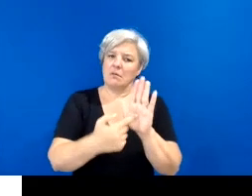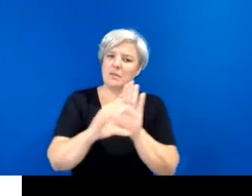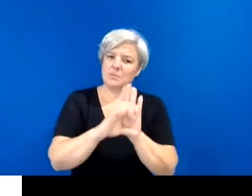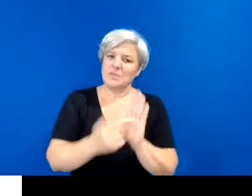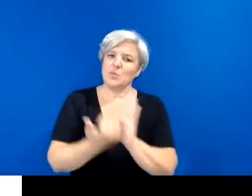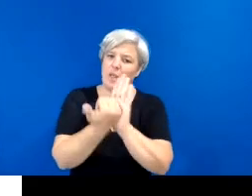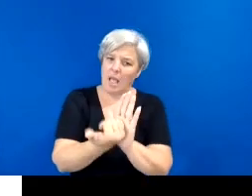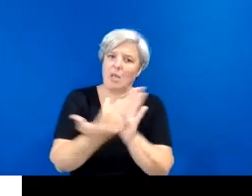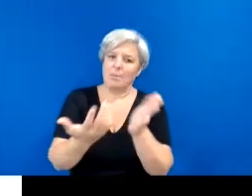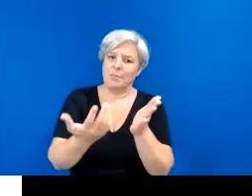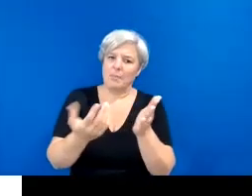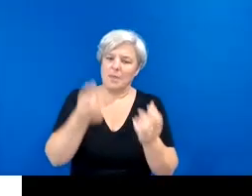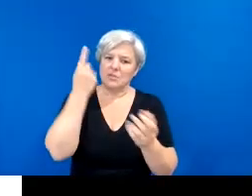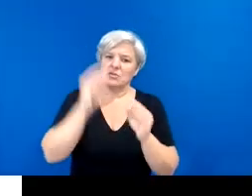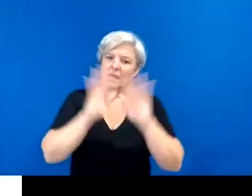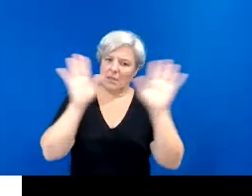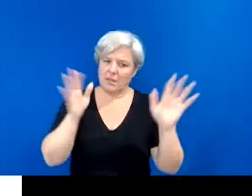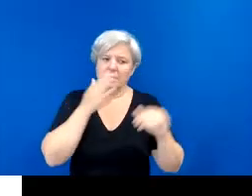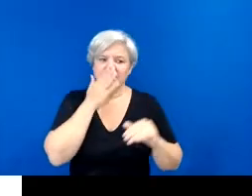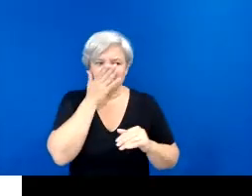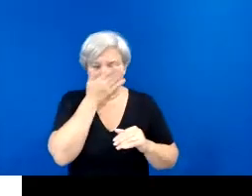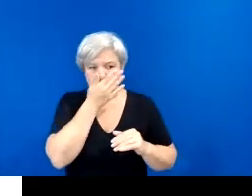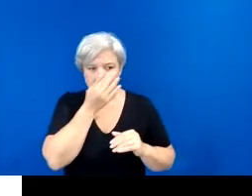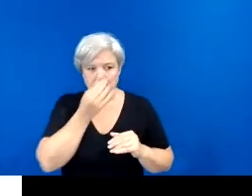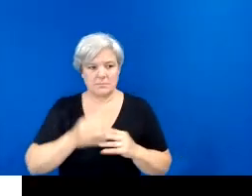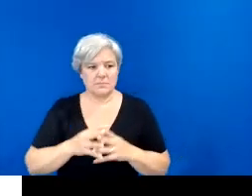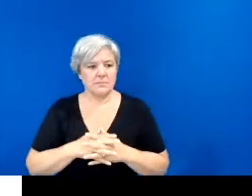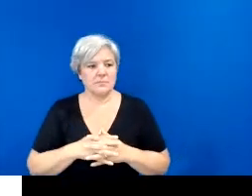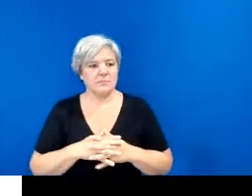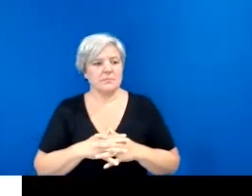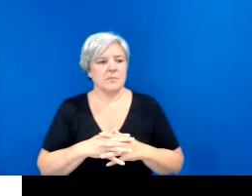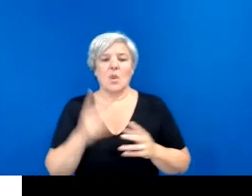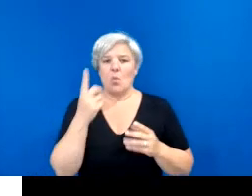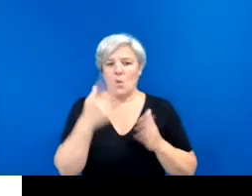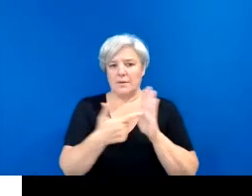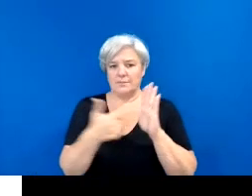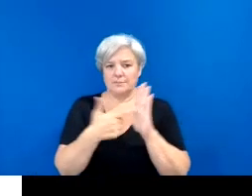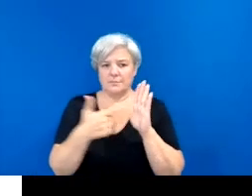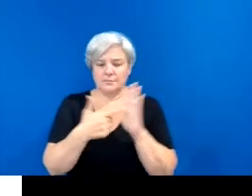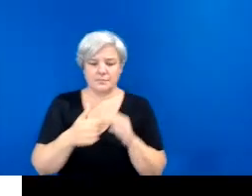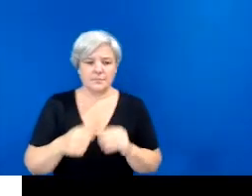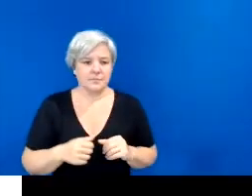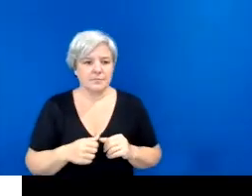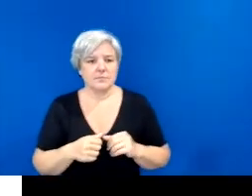So you can also, I think one of the one of the examples in the framework is,